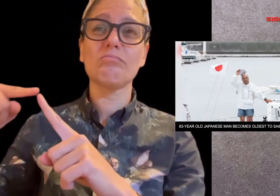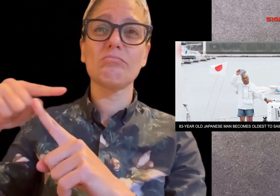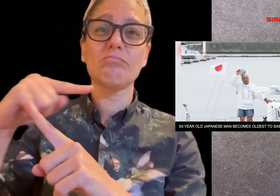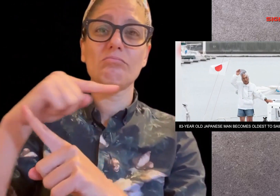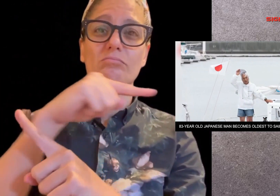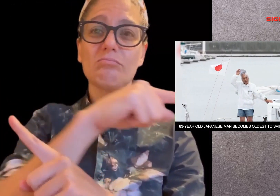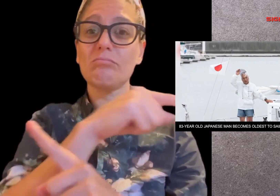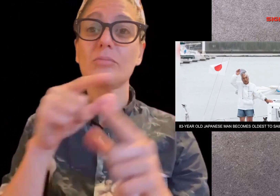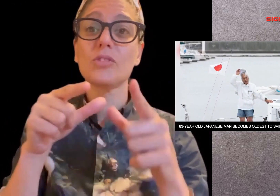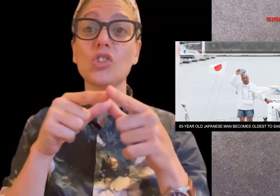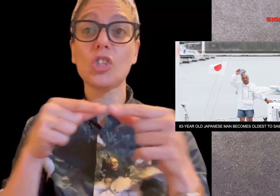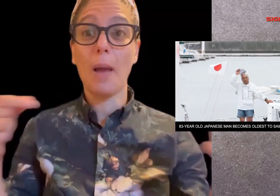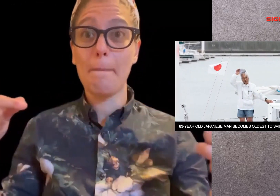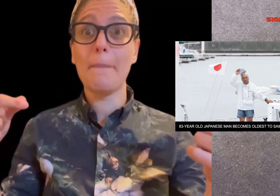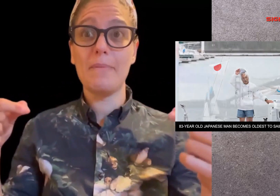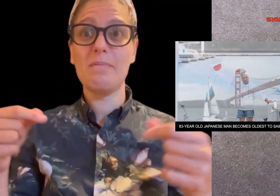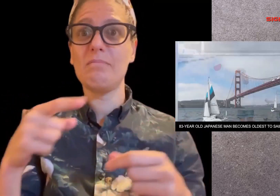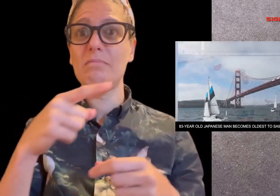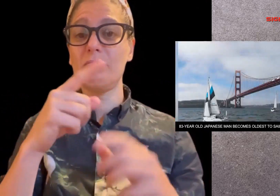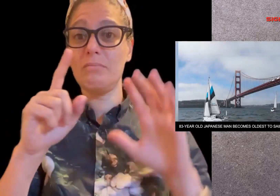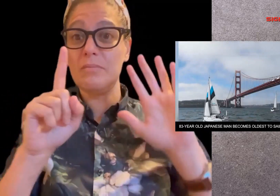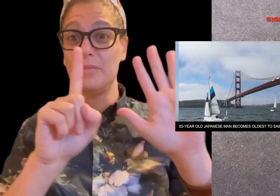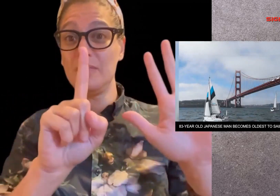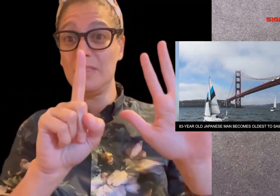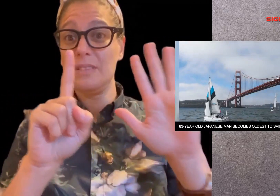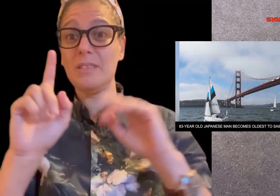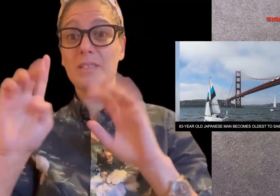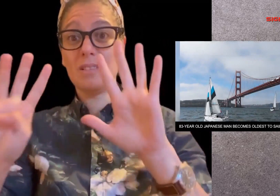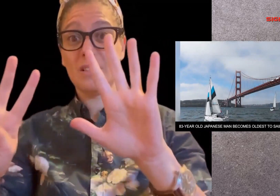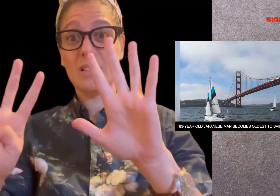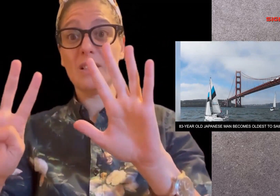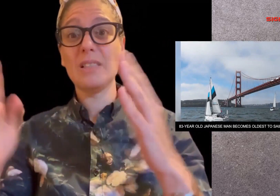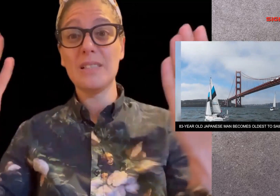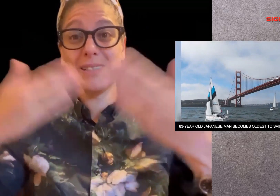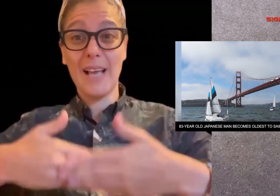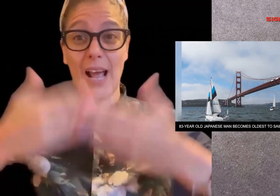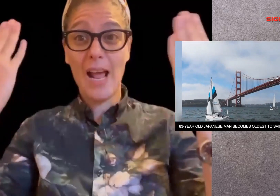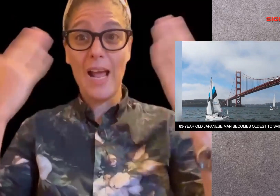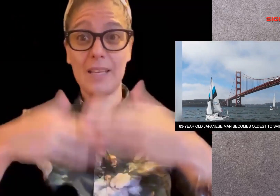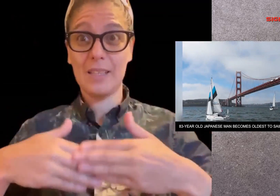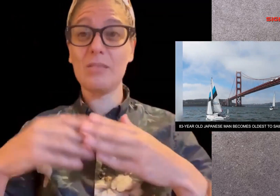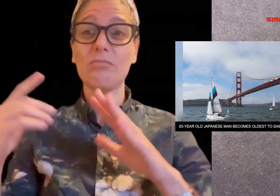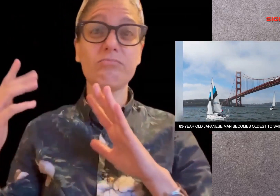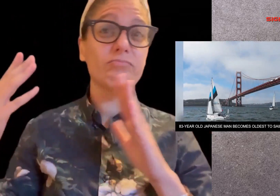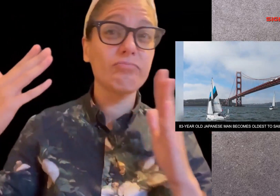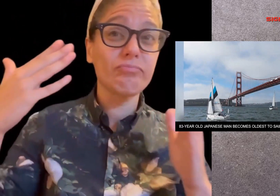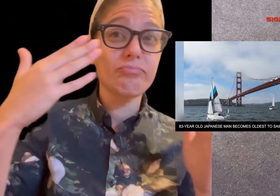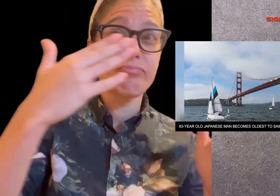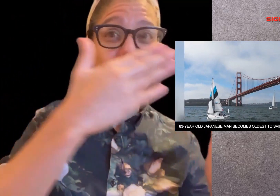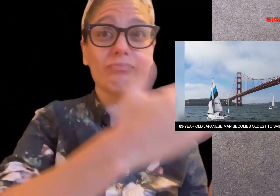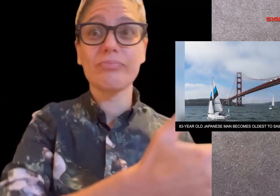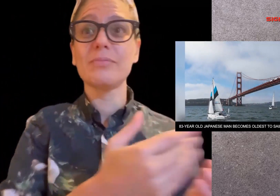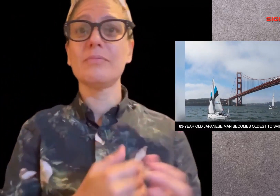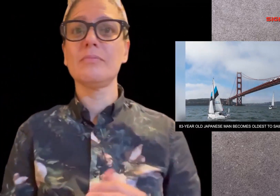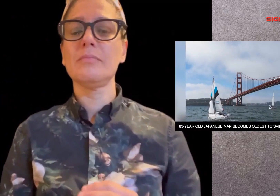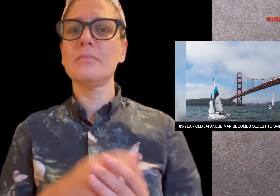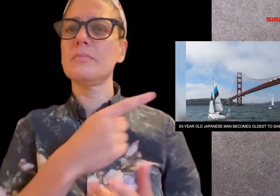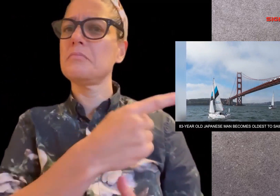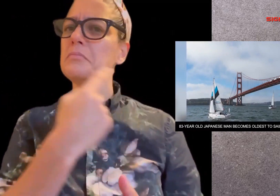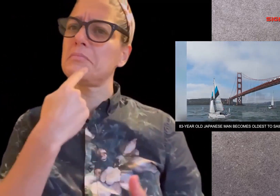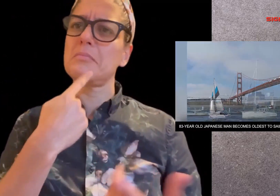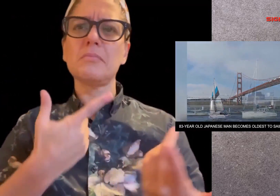sailed from San Francisco to Japan it took him 69 days to complete the journey and he